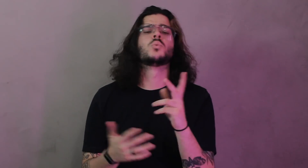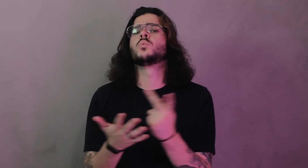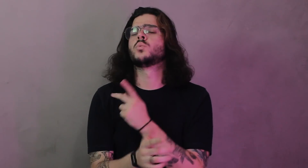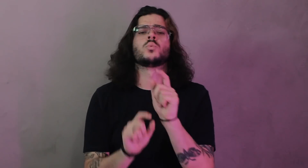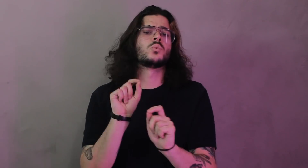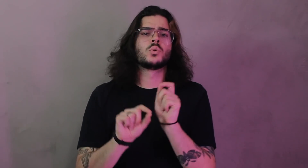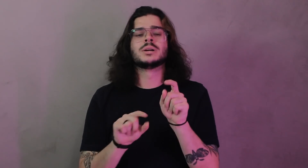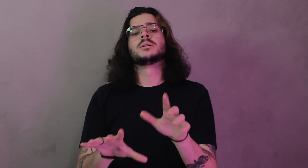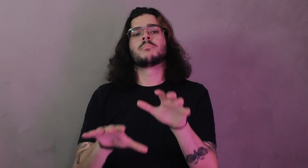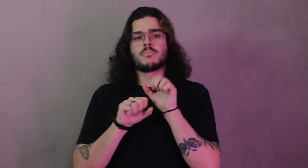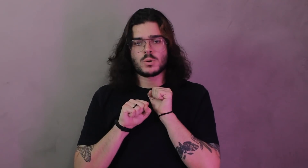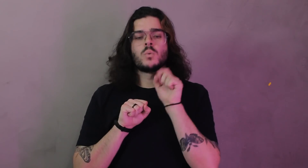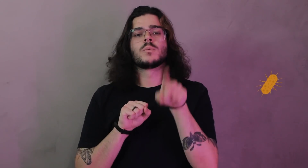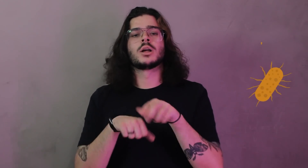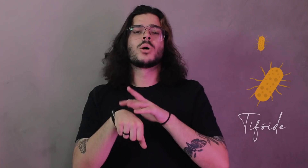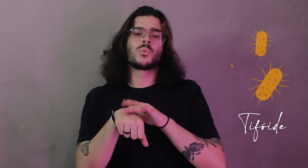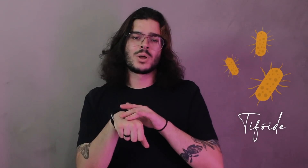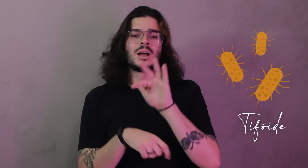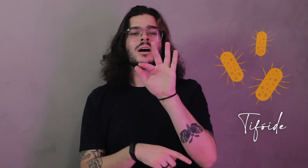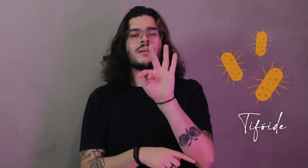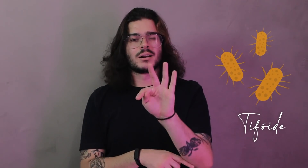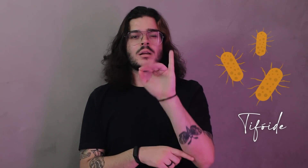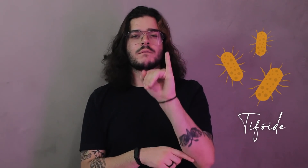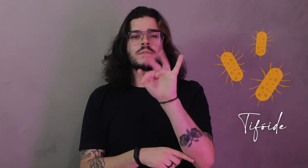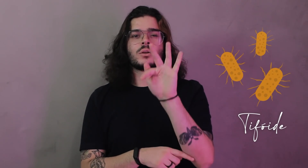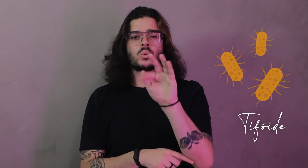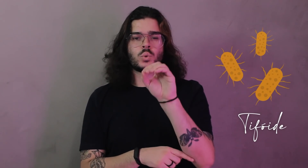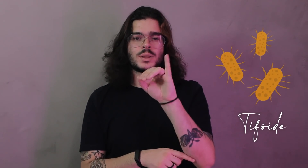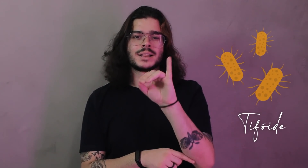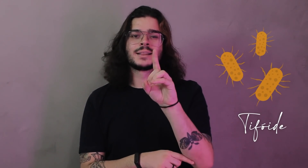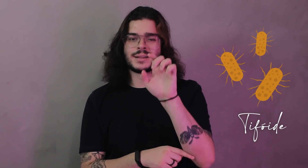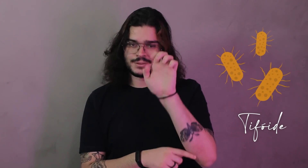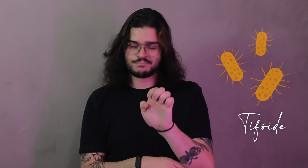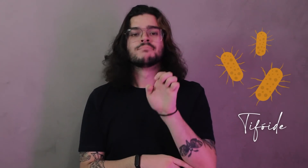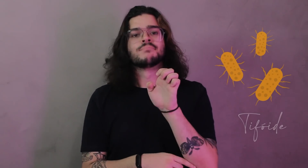because of typhoid fever